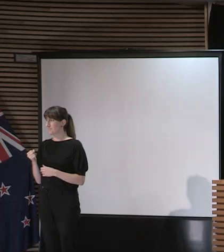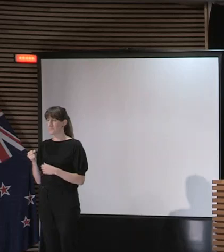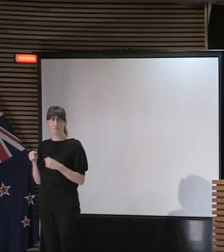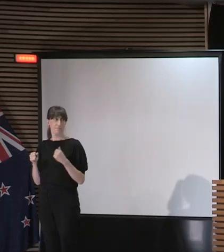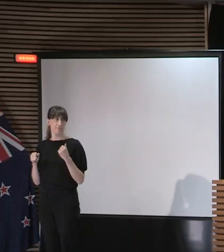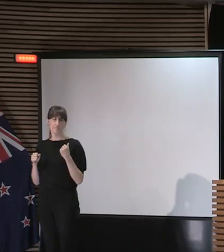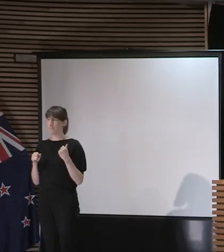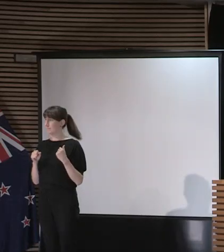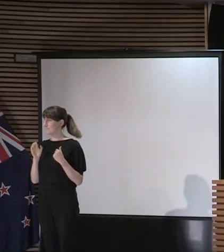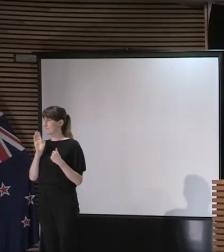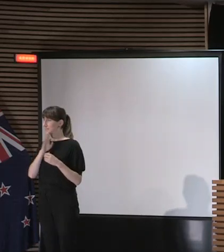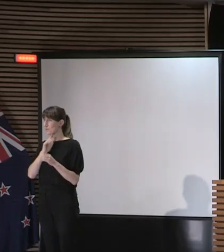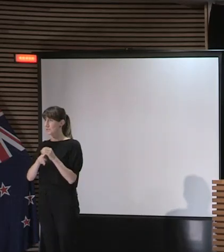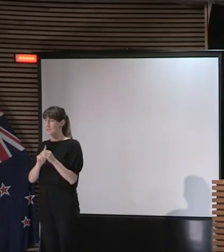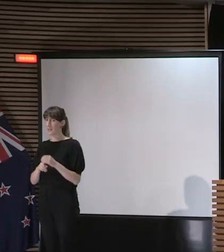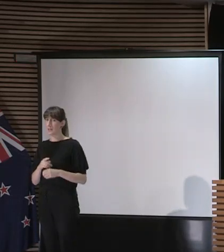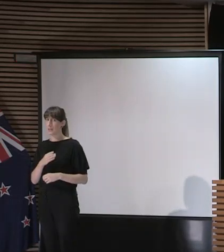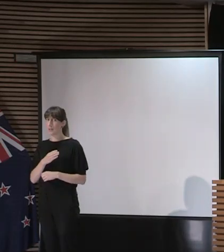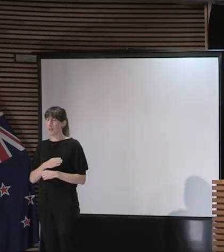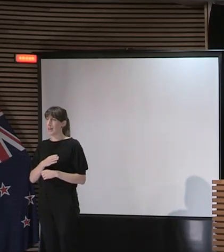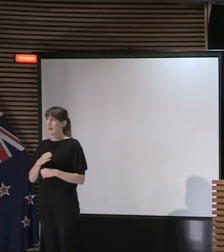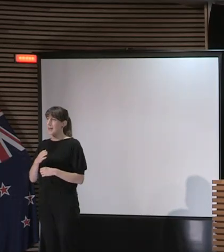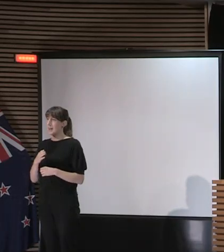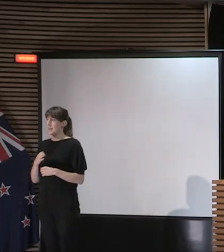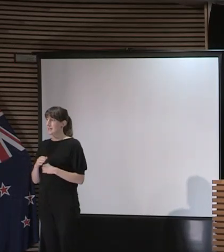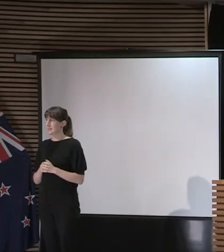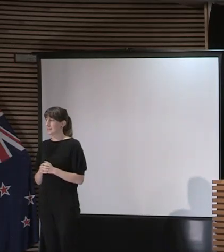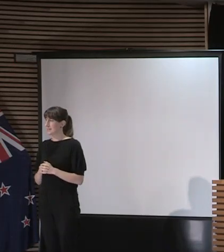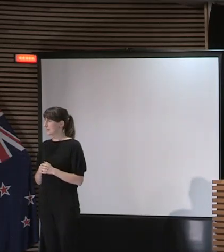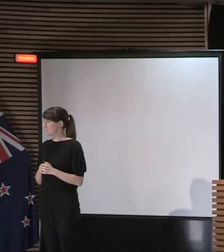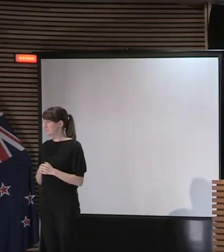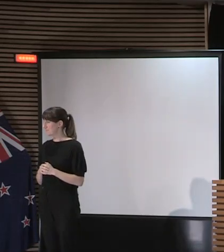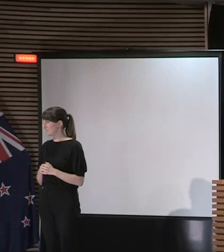I think you would have seen last week